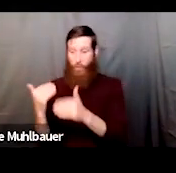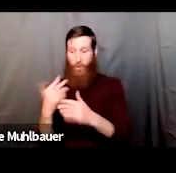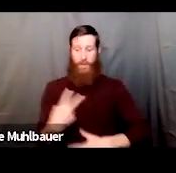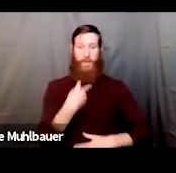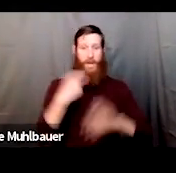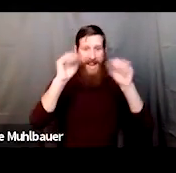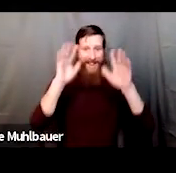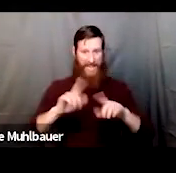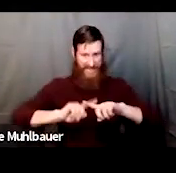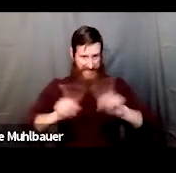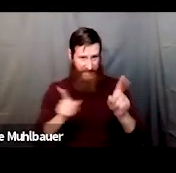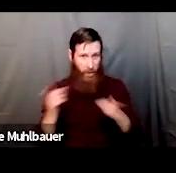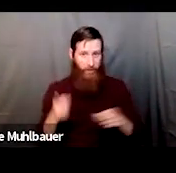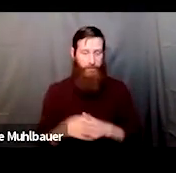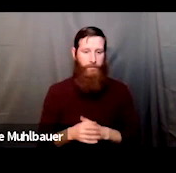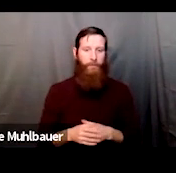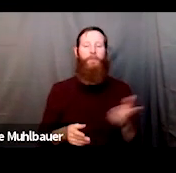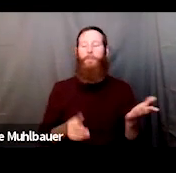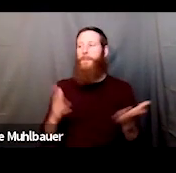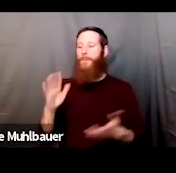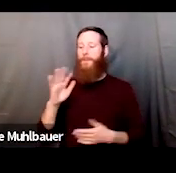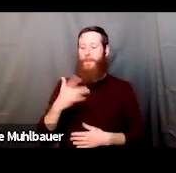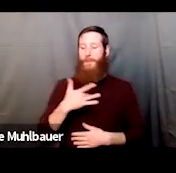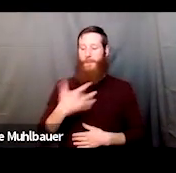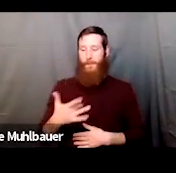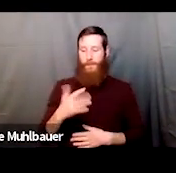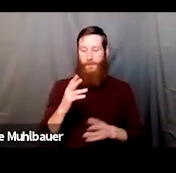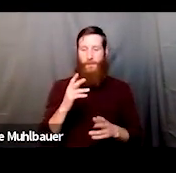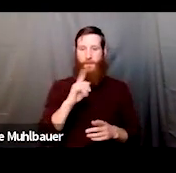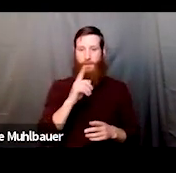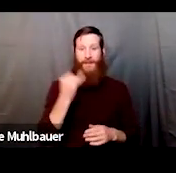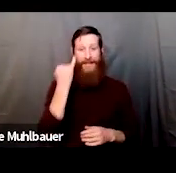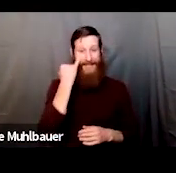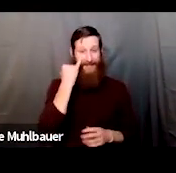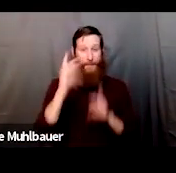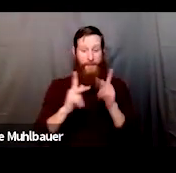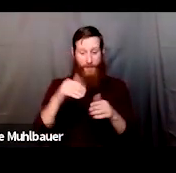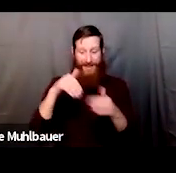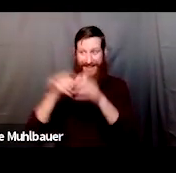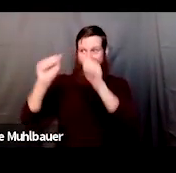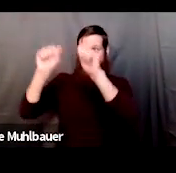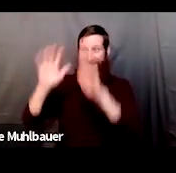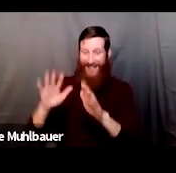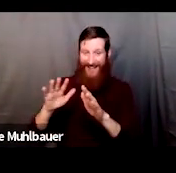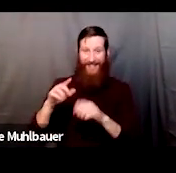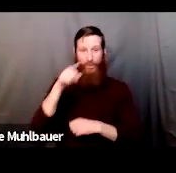Traditionally, people were told that in an avalanche you should jettison your poles and skis.